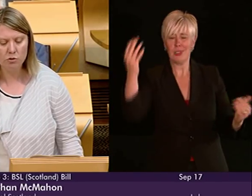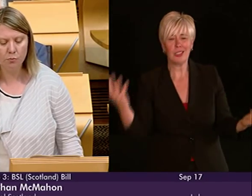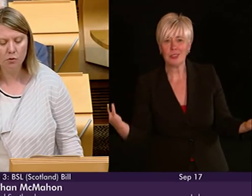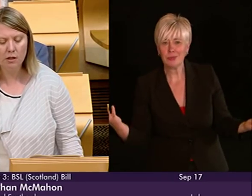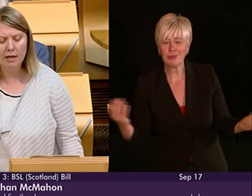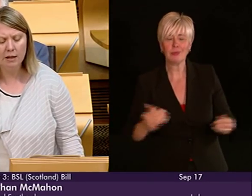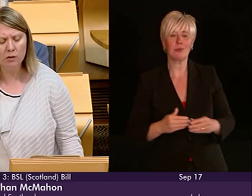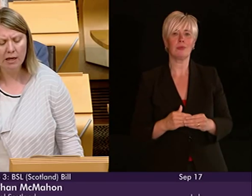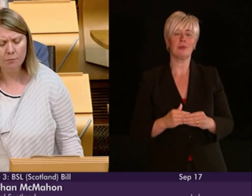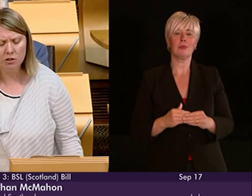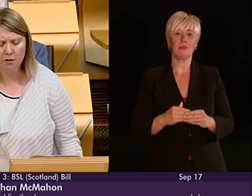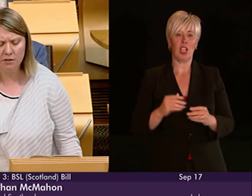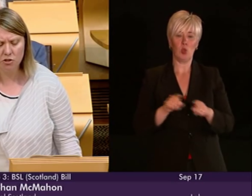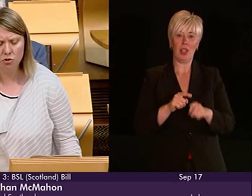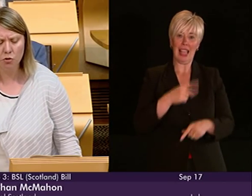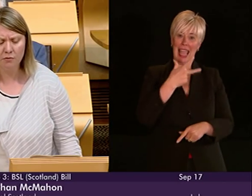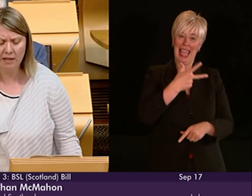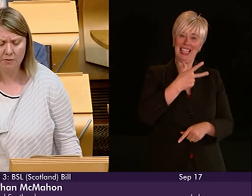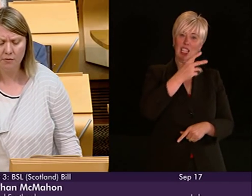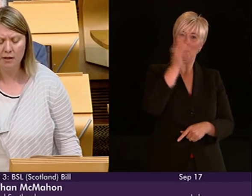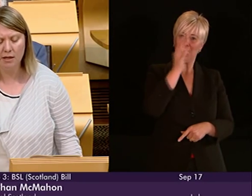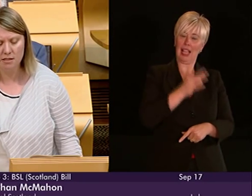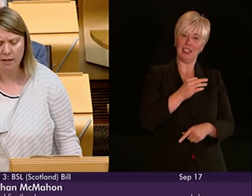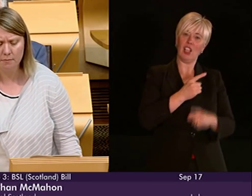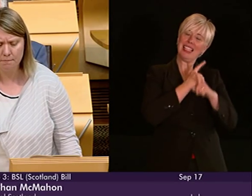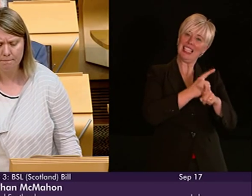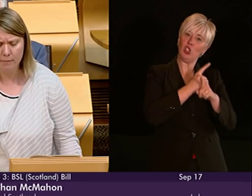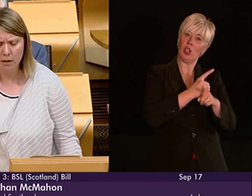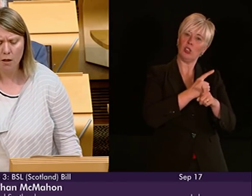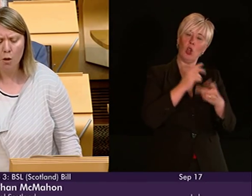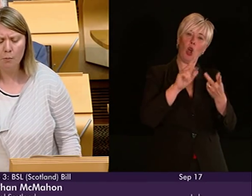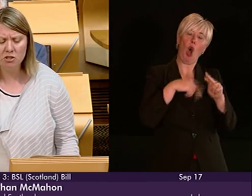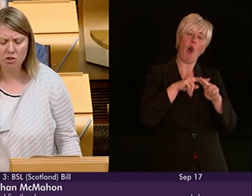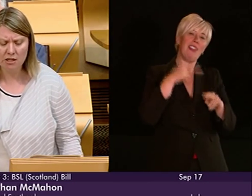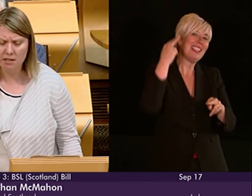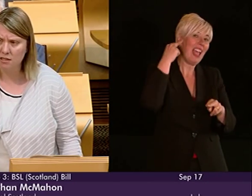the Grimes report that only 8 per cent of teachers of the deaf can sign. We must address